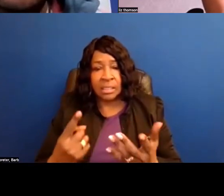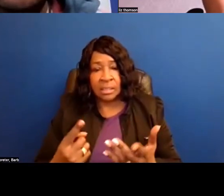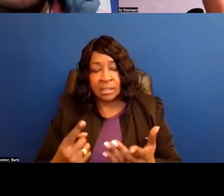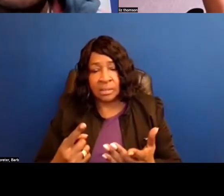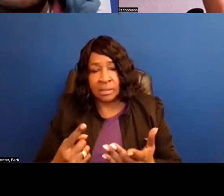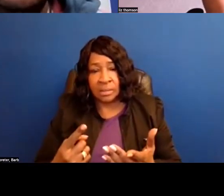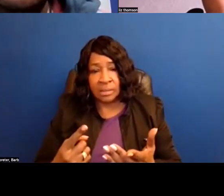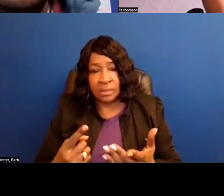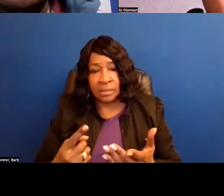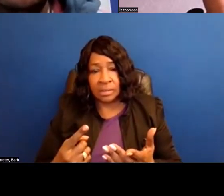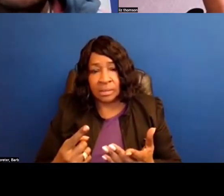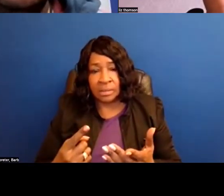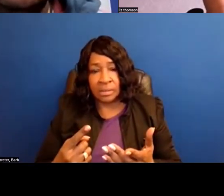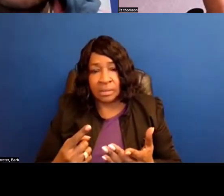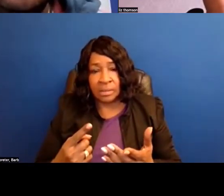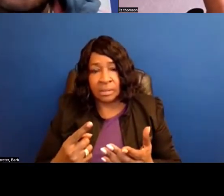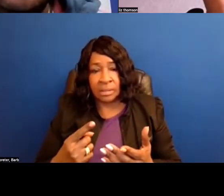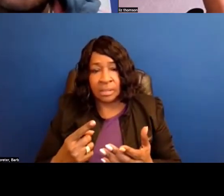the Journal of College Student Development,